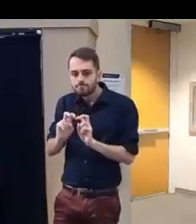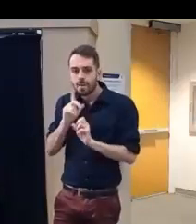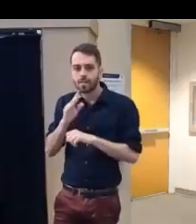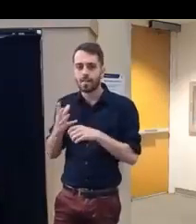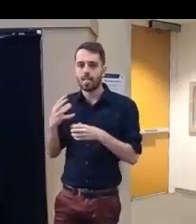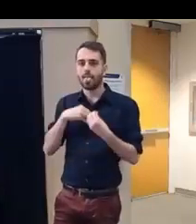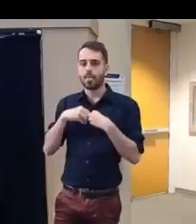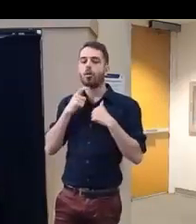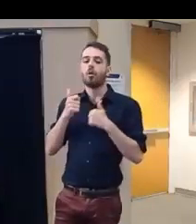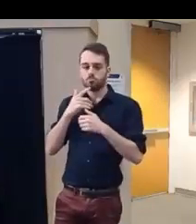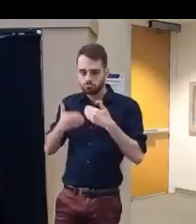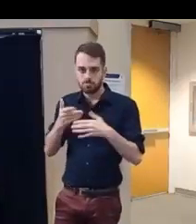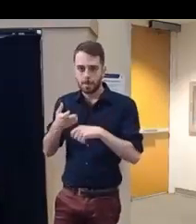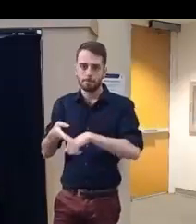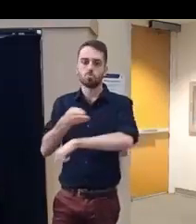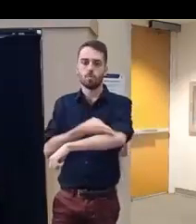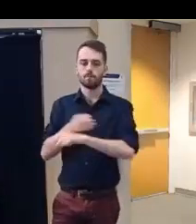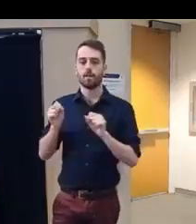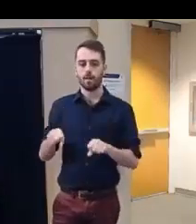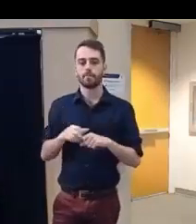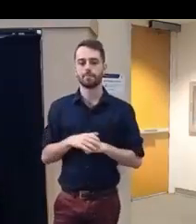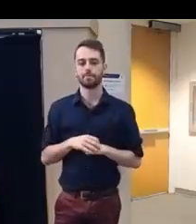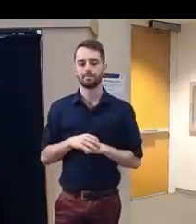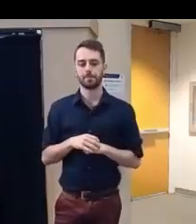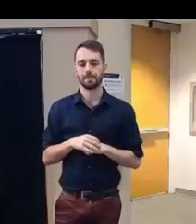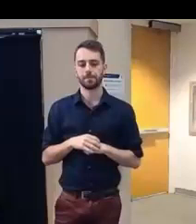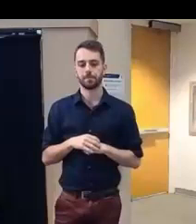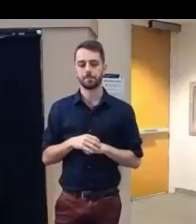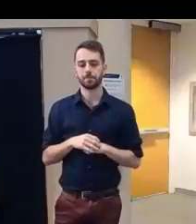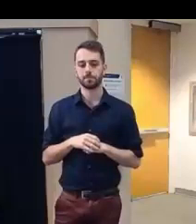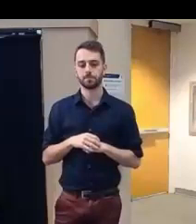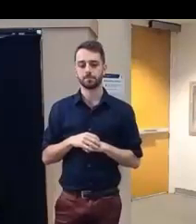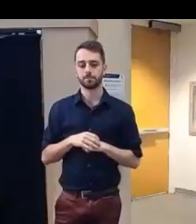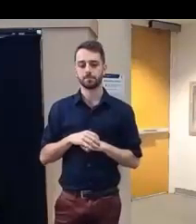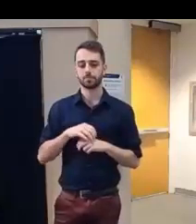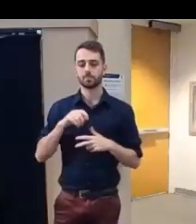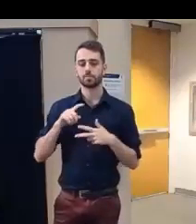know narrative evaluations have equal or better grading reliability actually than likert scales